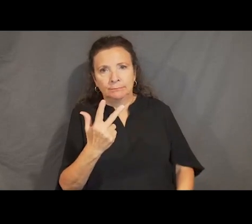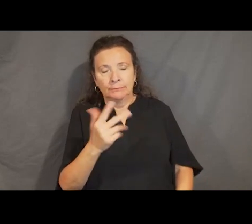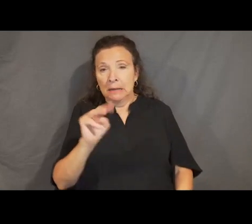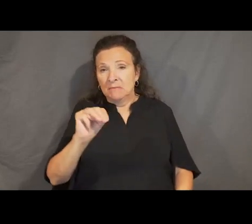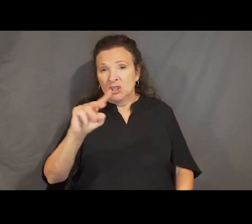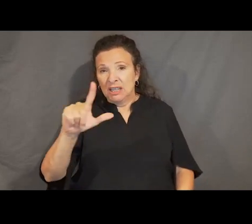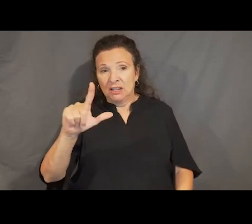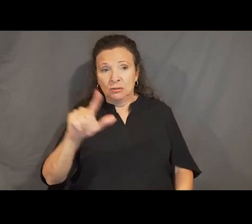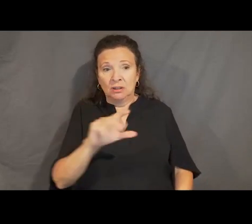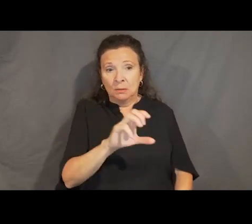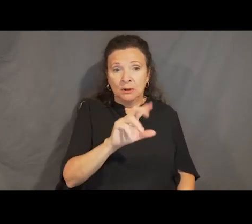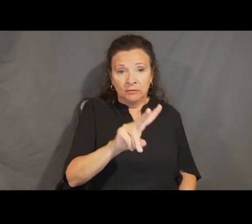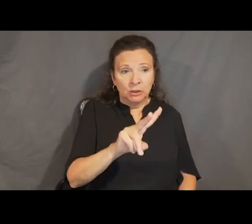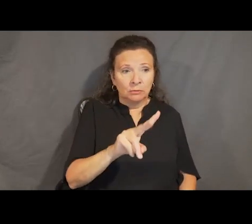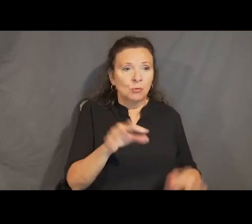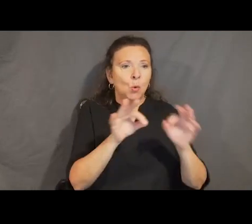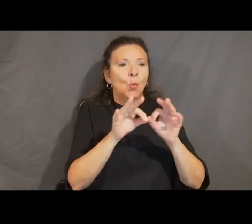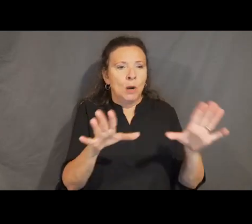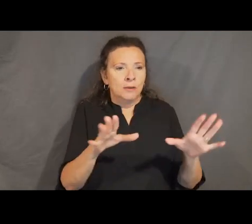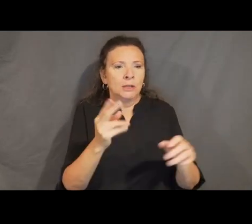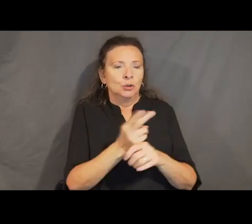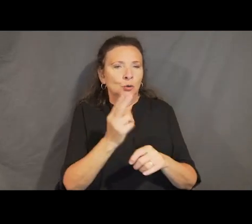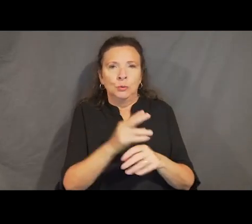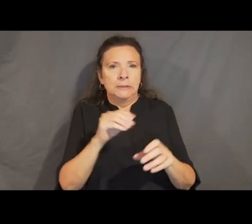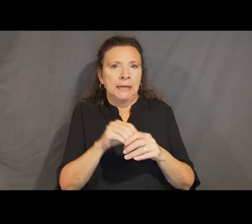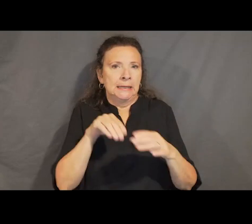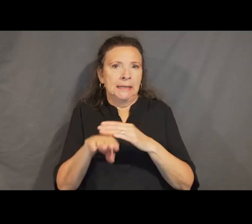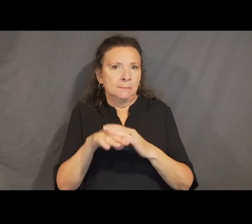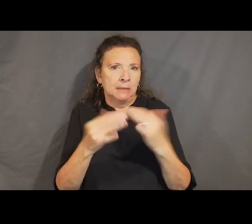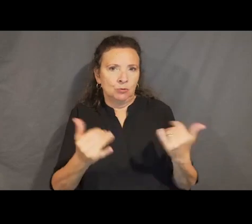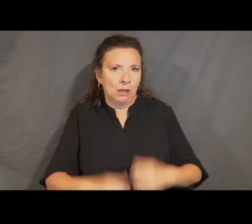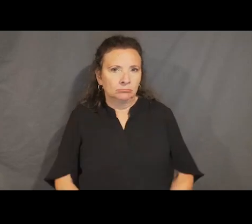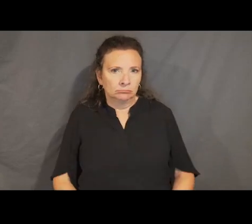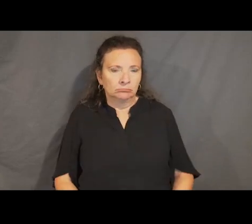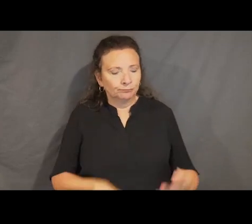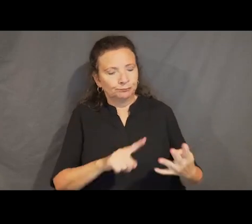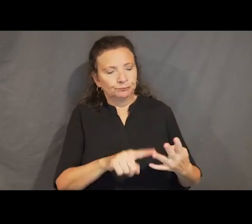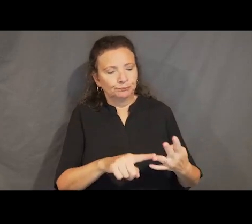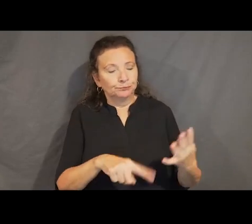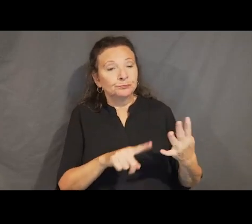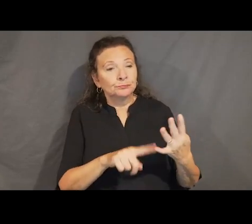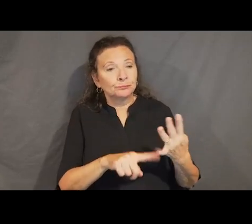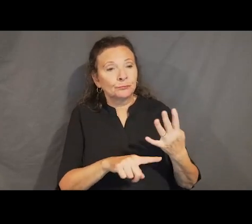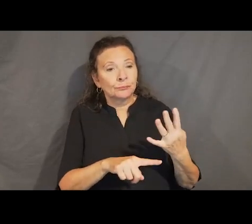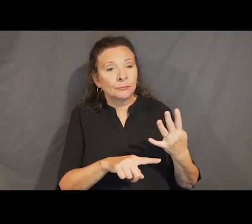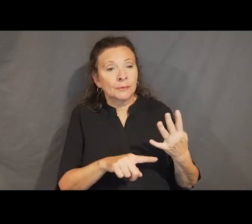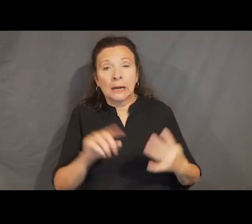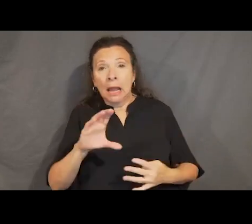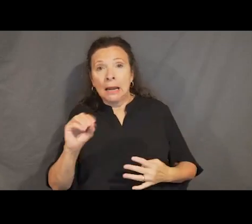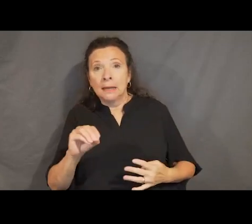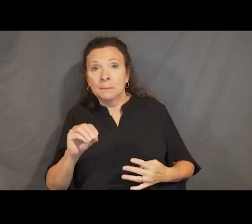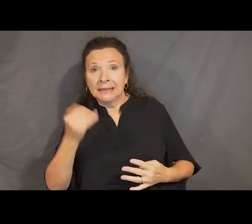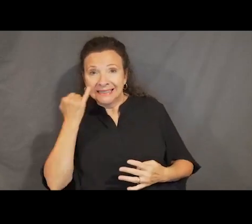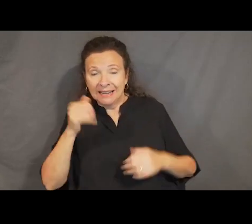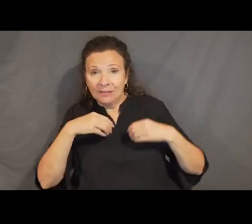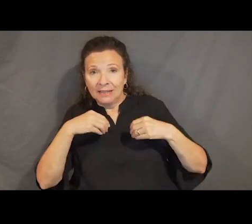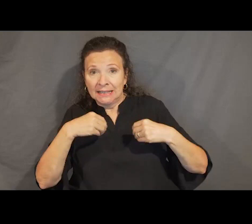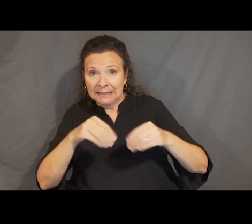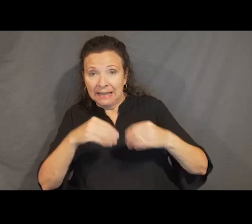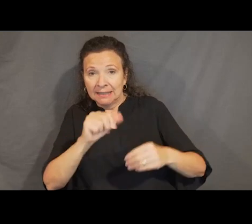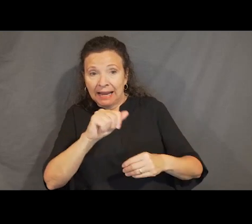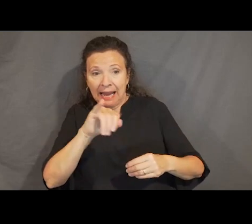accessibility testing today. Four, a company that sells and AI accessibility solution sued